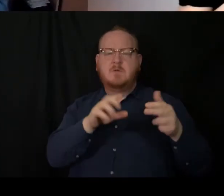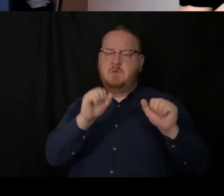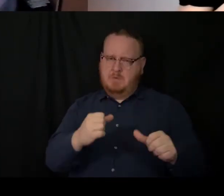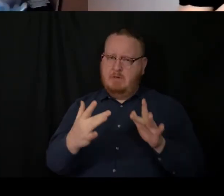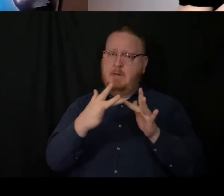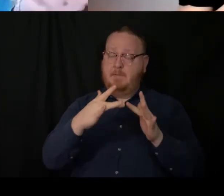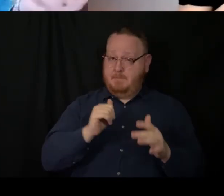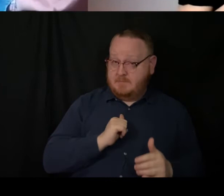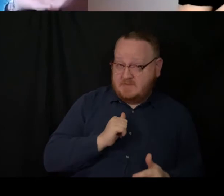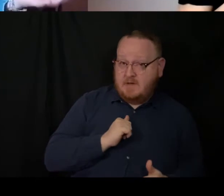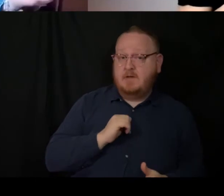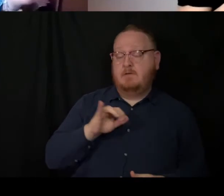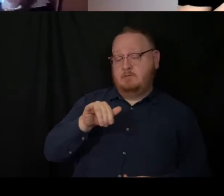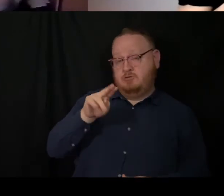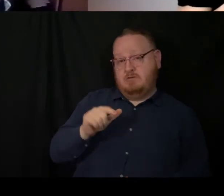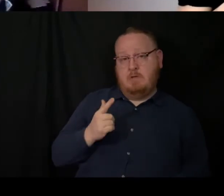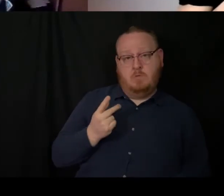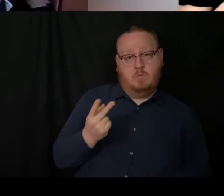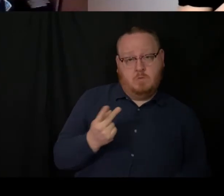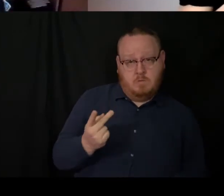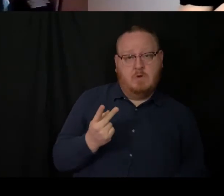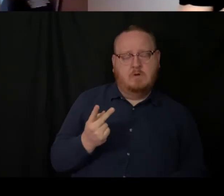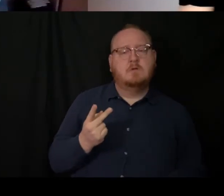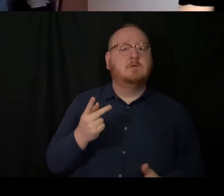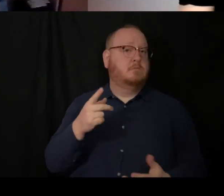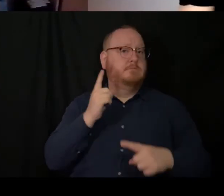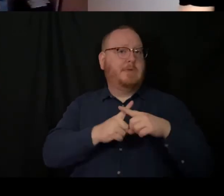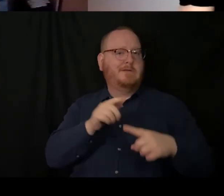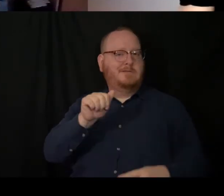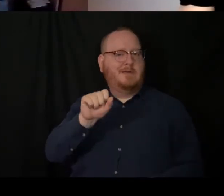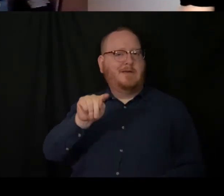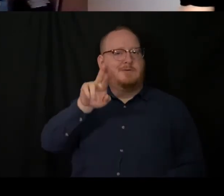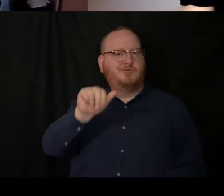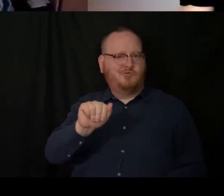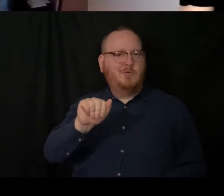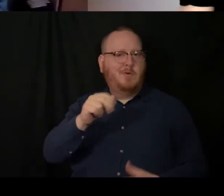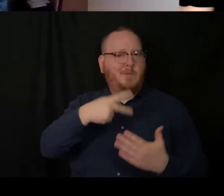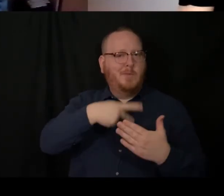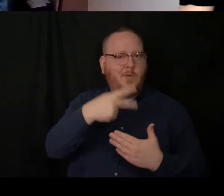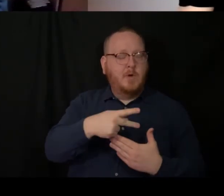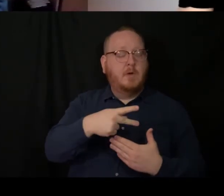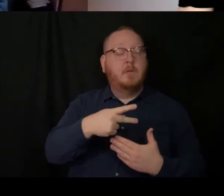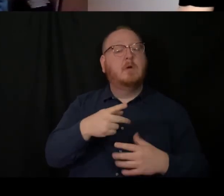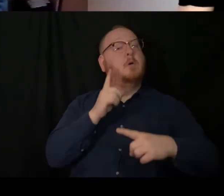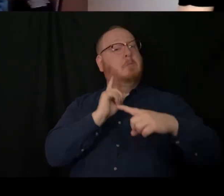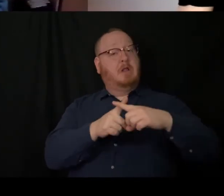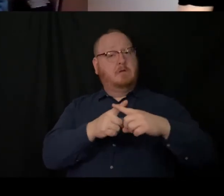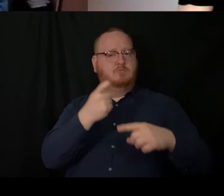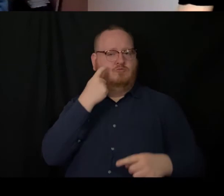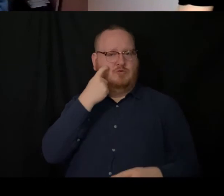myself or our Astra programs, right? So reach out to us. The other option that you have Janel and I did it a webinar, a lunch